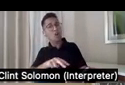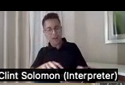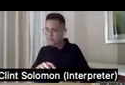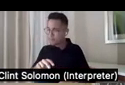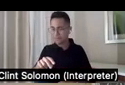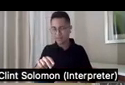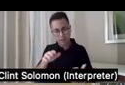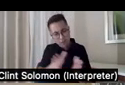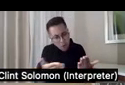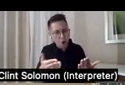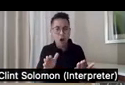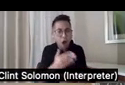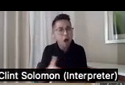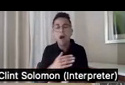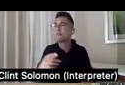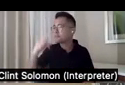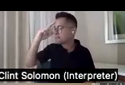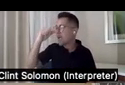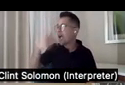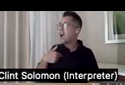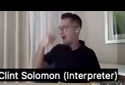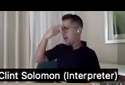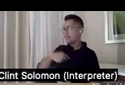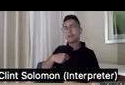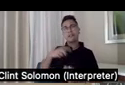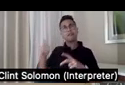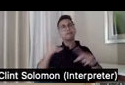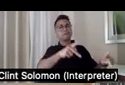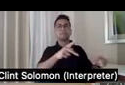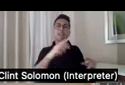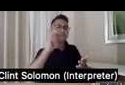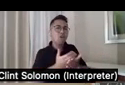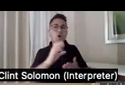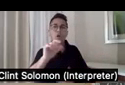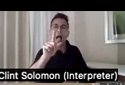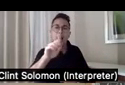looking through uh a photo album or something you know even though there'll be e albums now